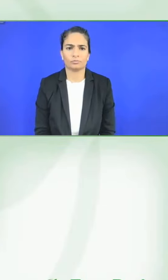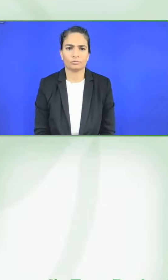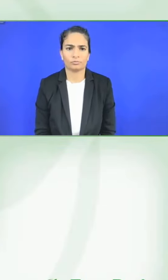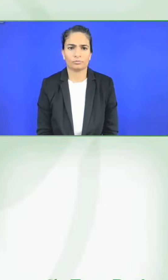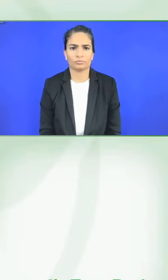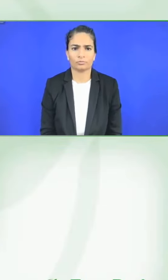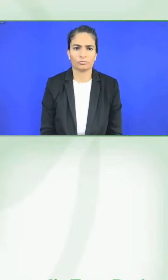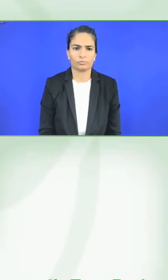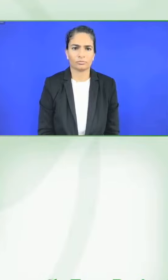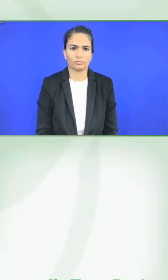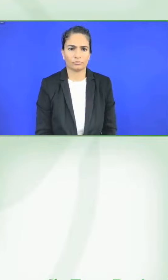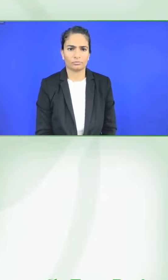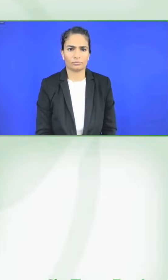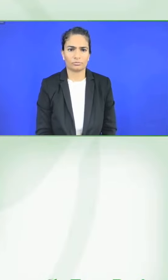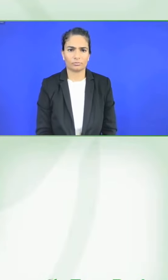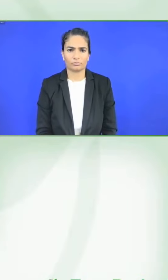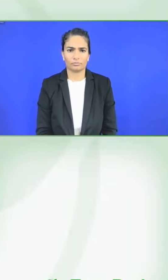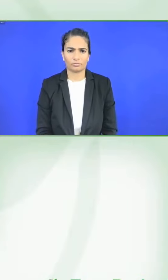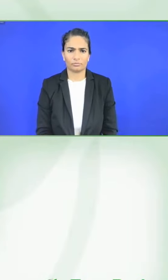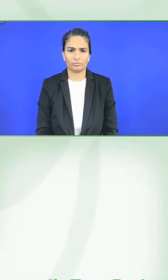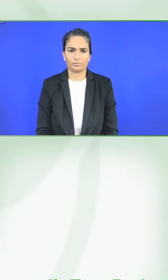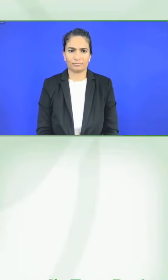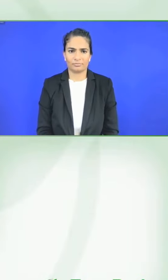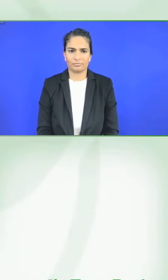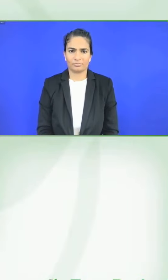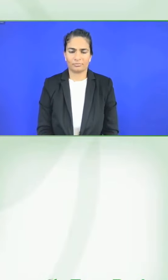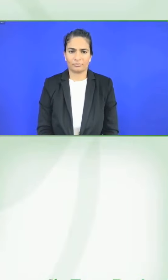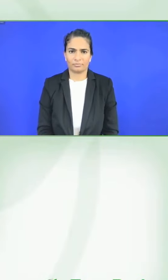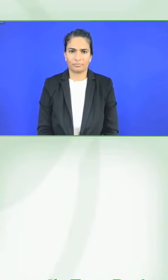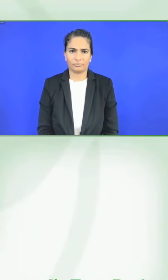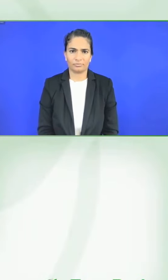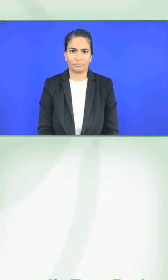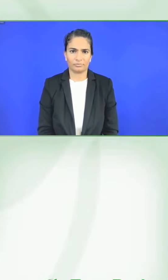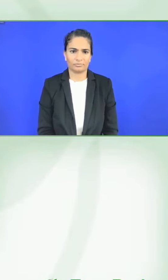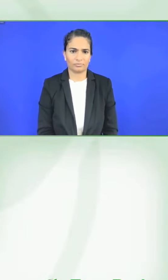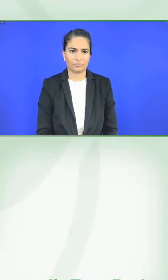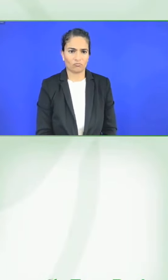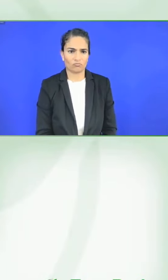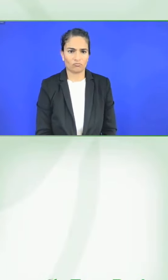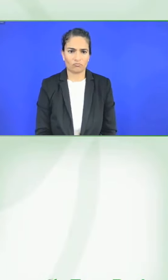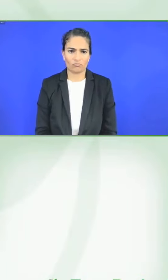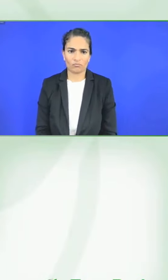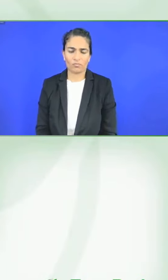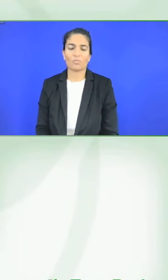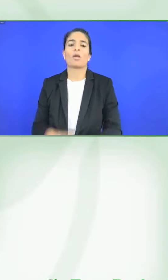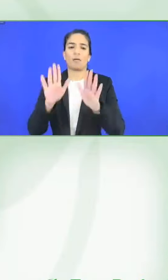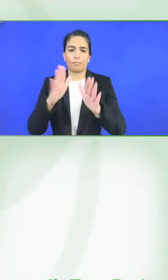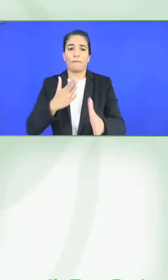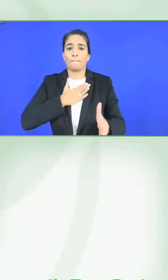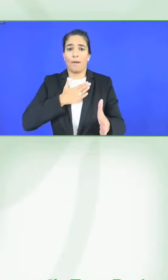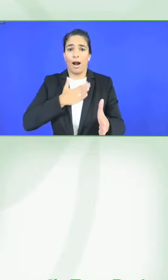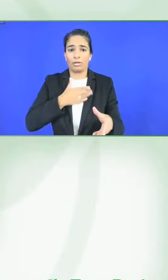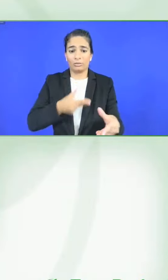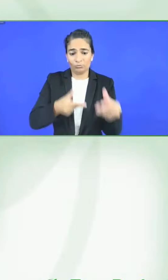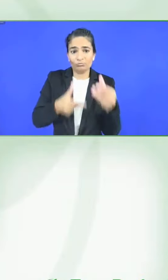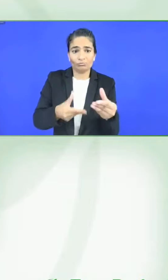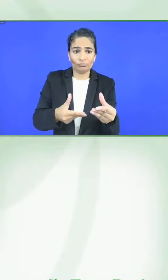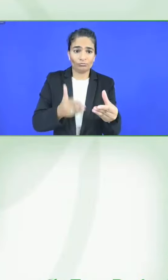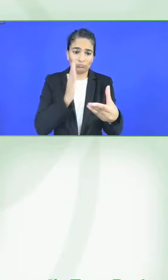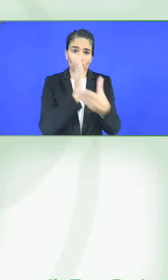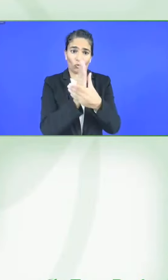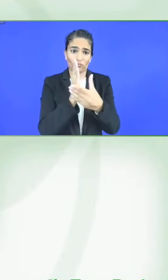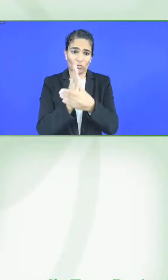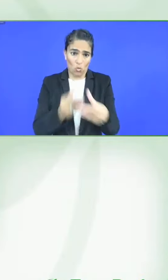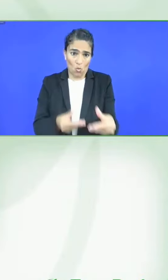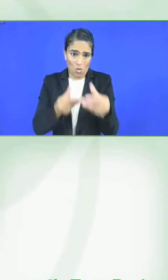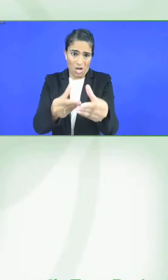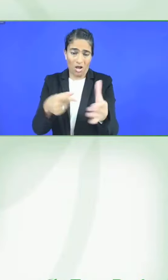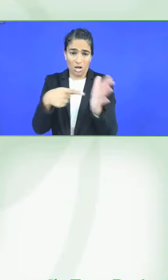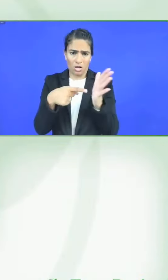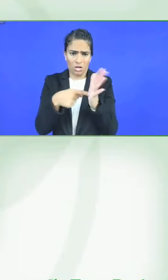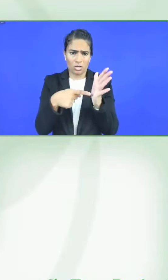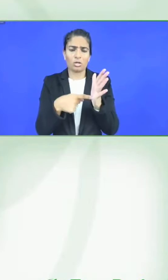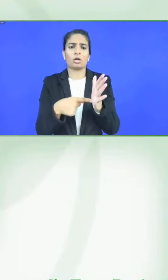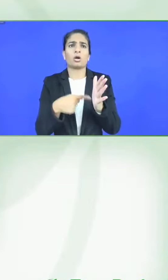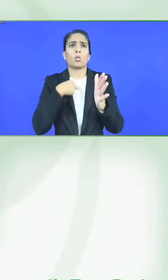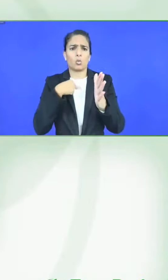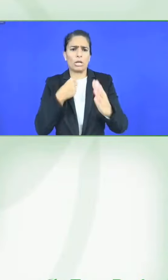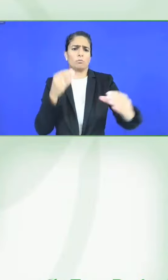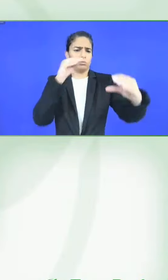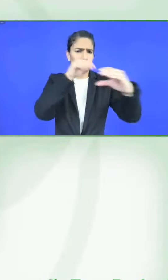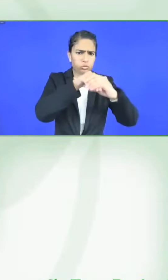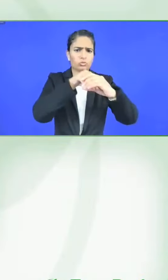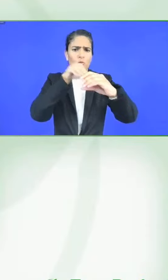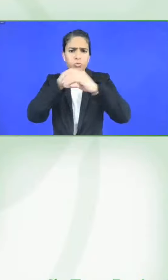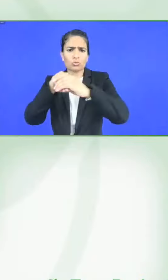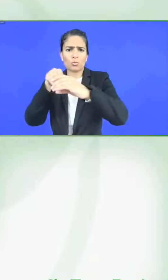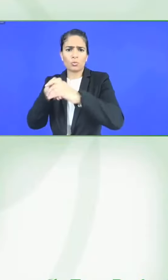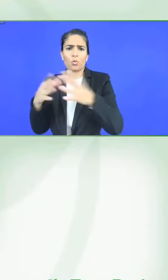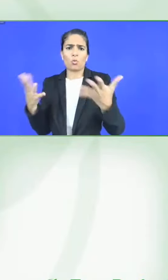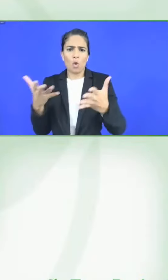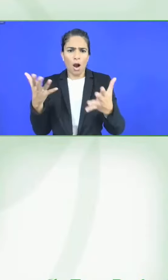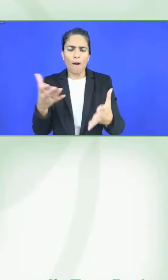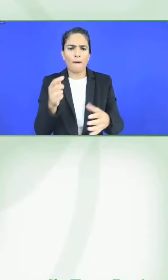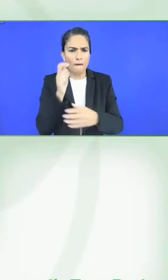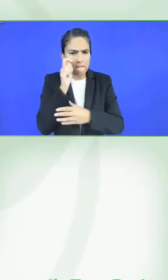And it is their only chance for digital equity with the ears.